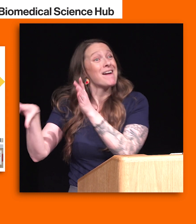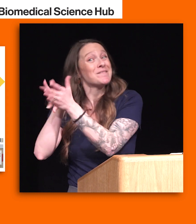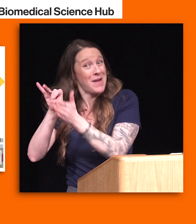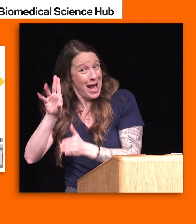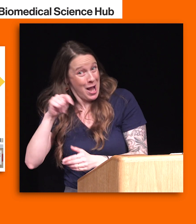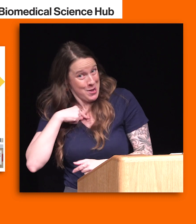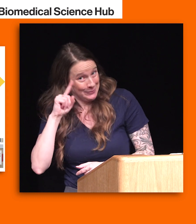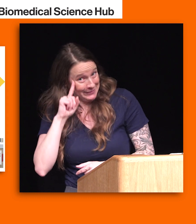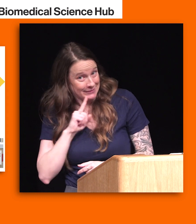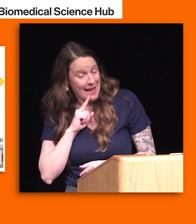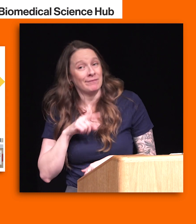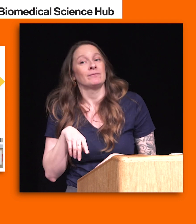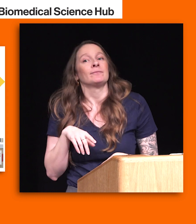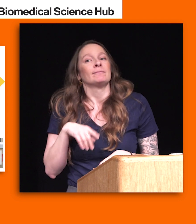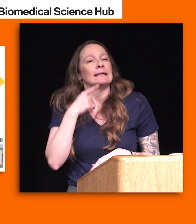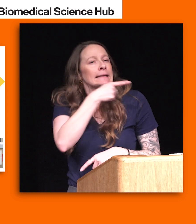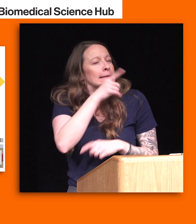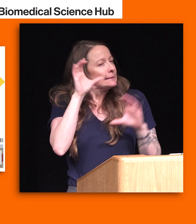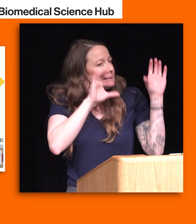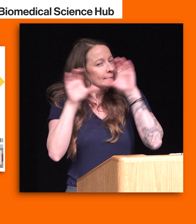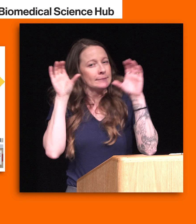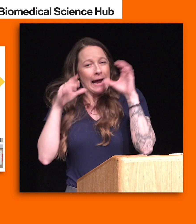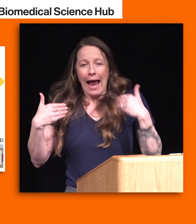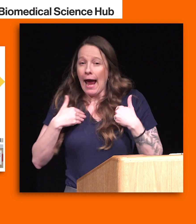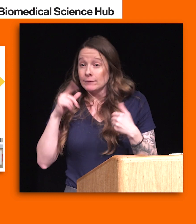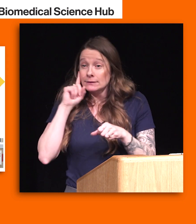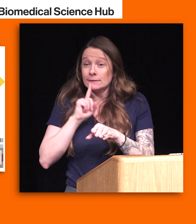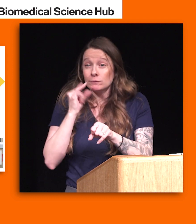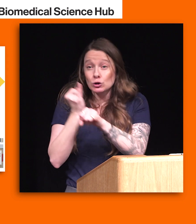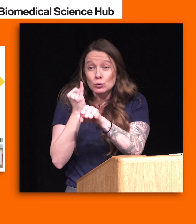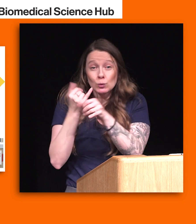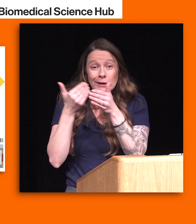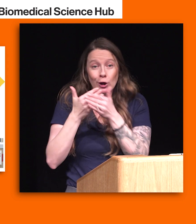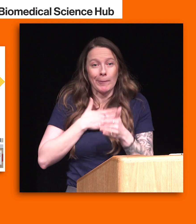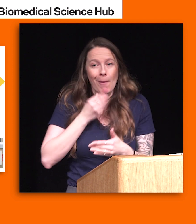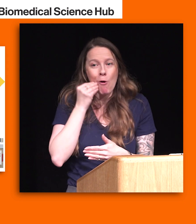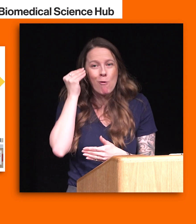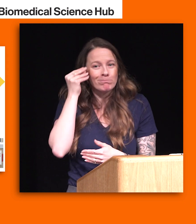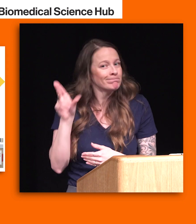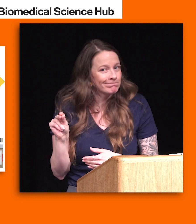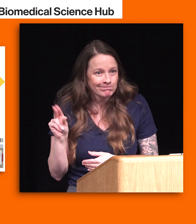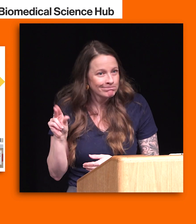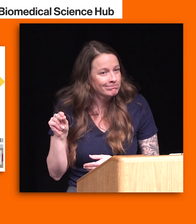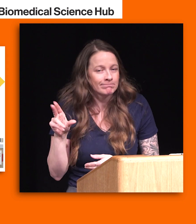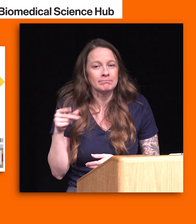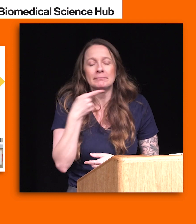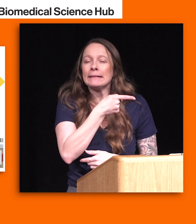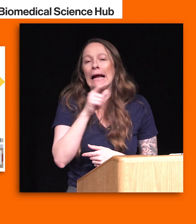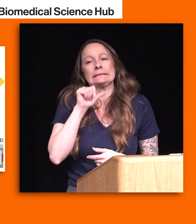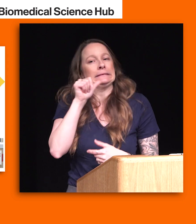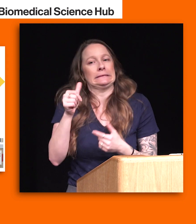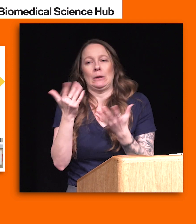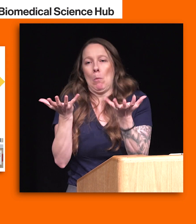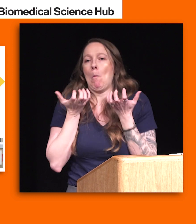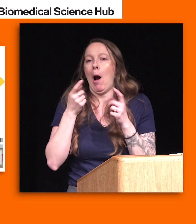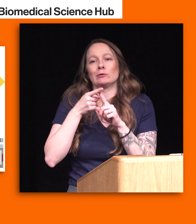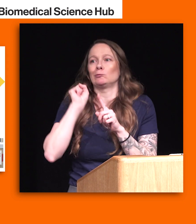When they discovered that I was Deaf, they searched for a Deaf program. We didn't have a residential school near my hometown.